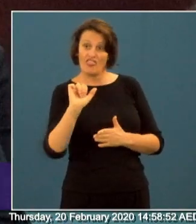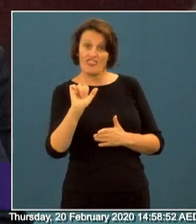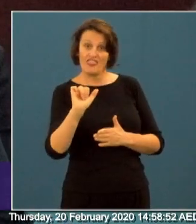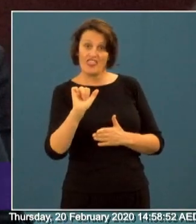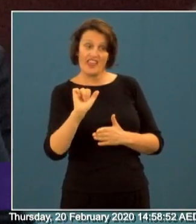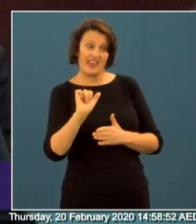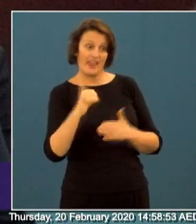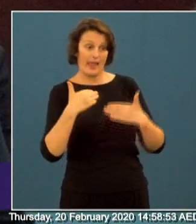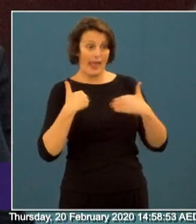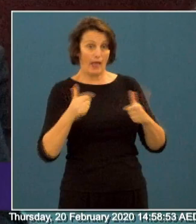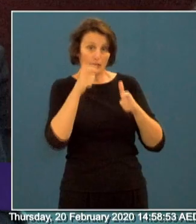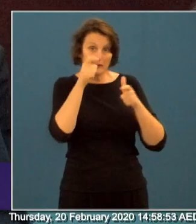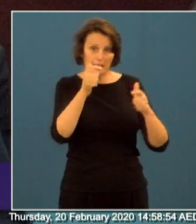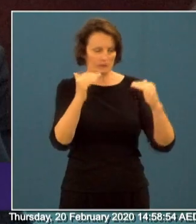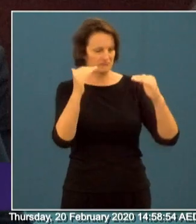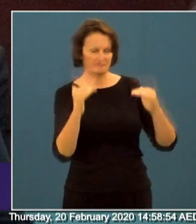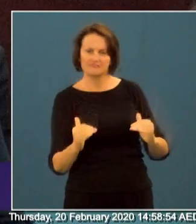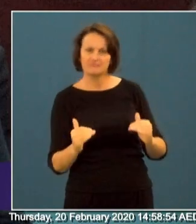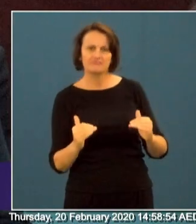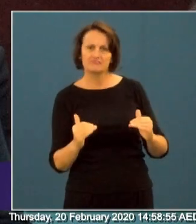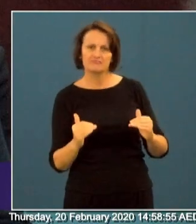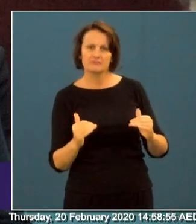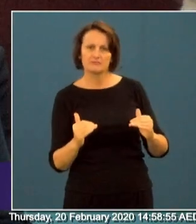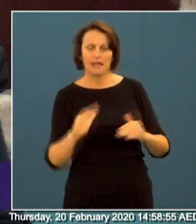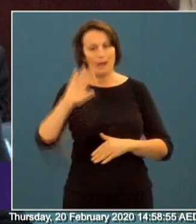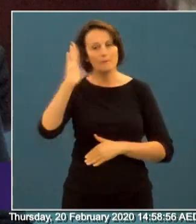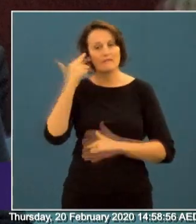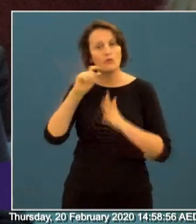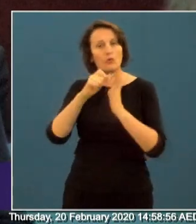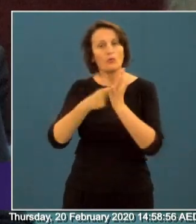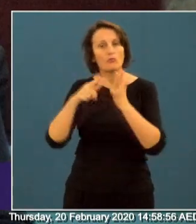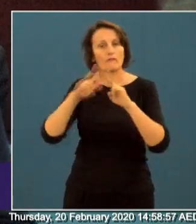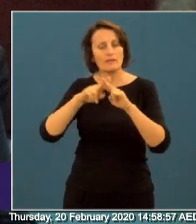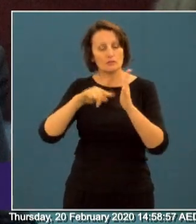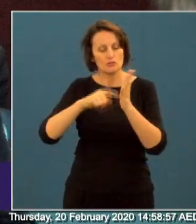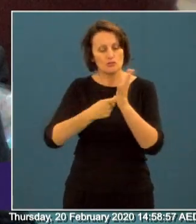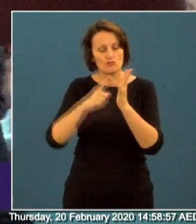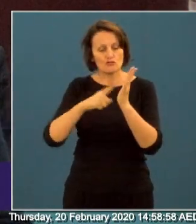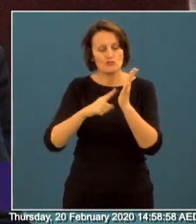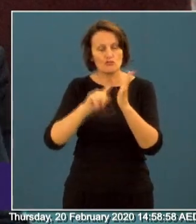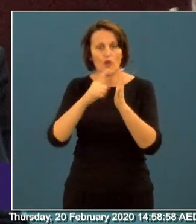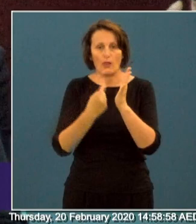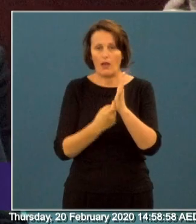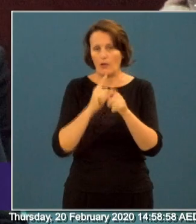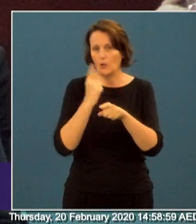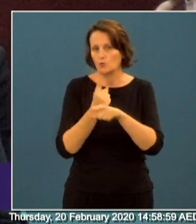And the Commission's, of course, heard from Professor Trollor today and you've been in the hearing room during that evidence.